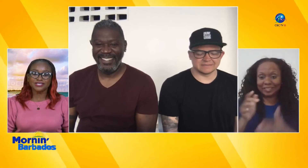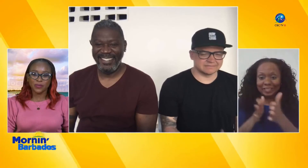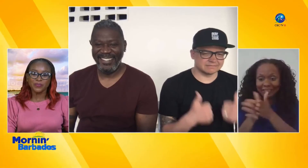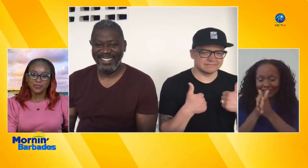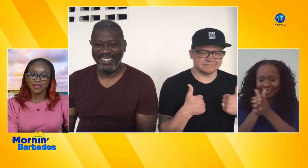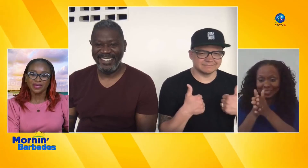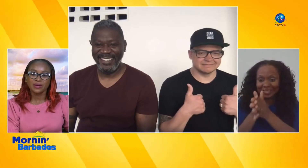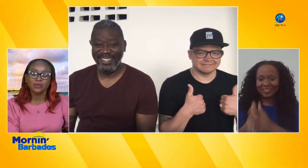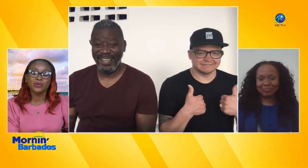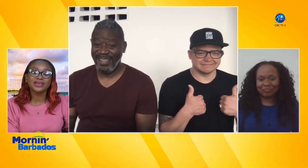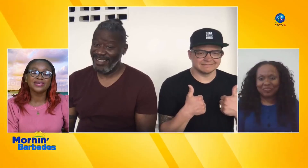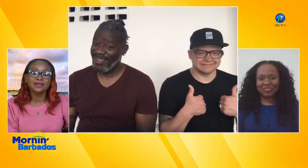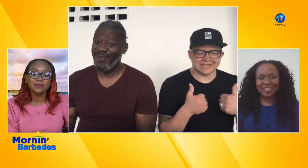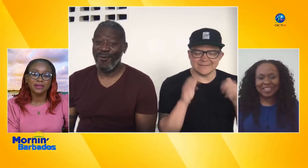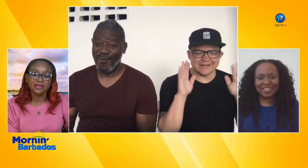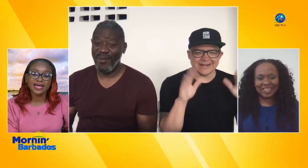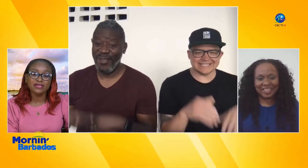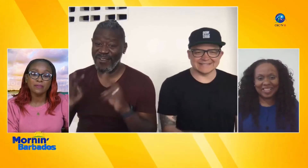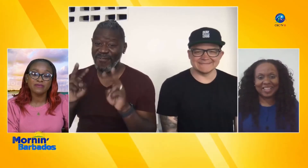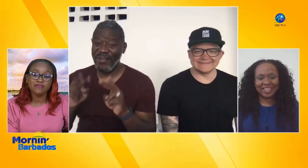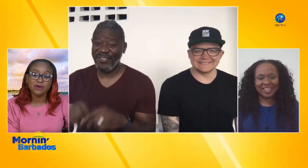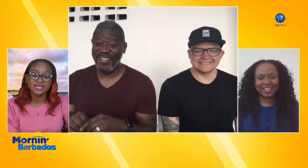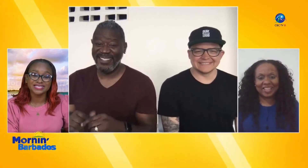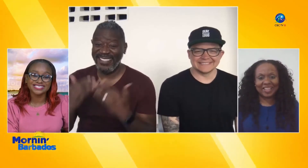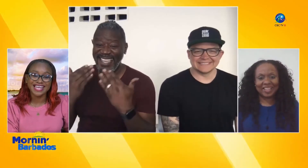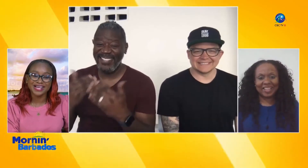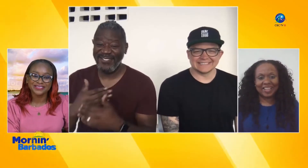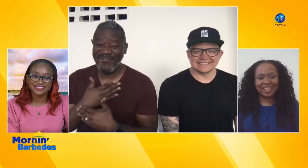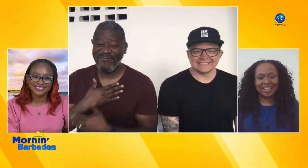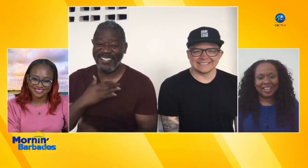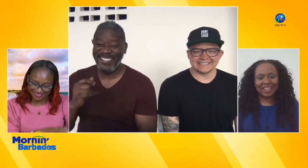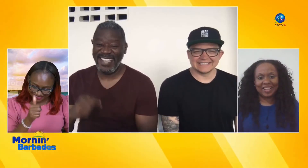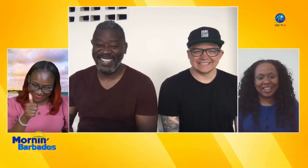so we're gonna look at your performance now appreciate